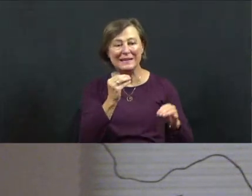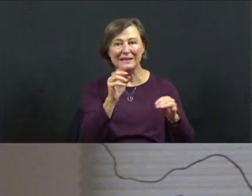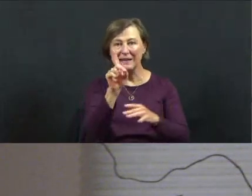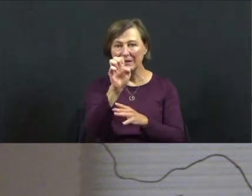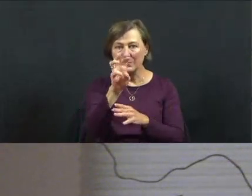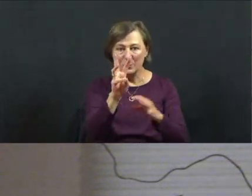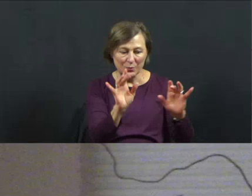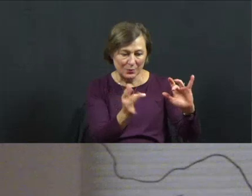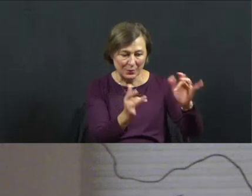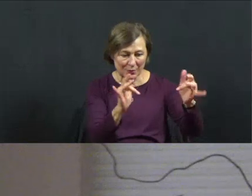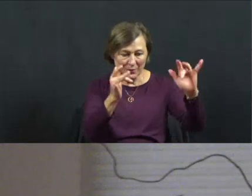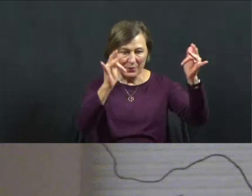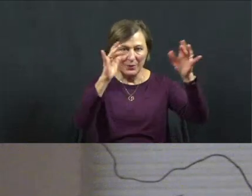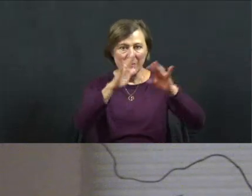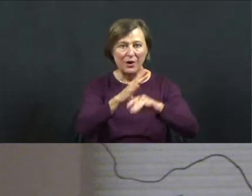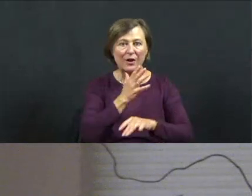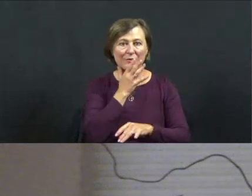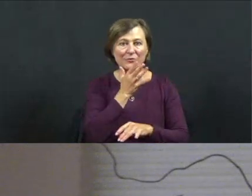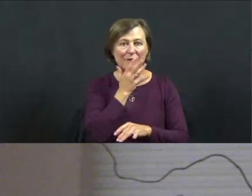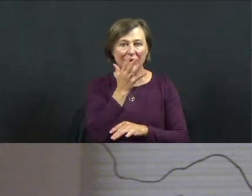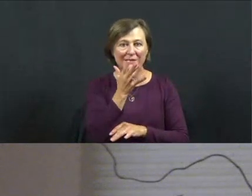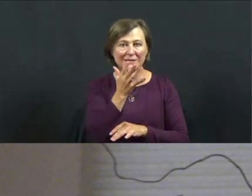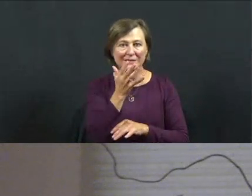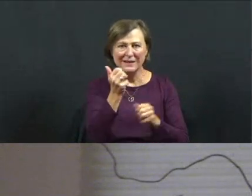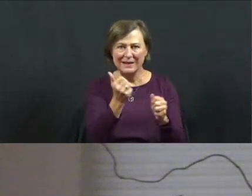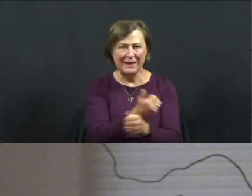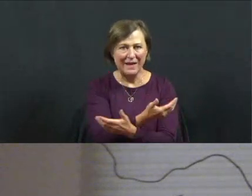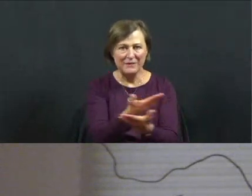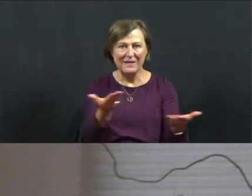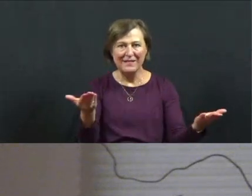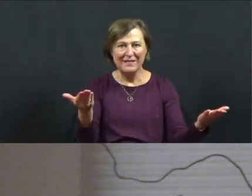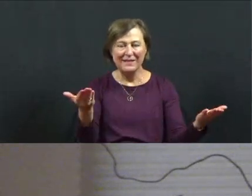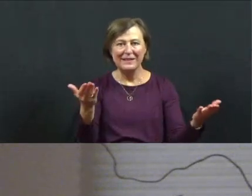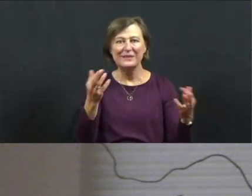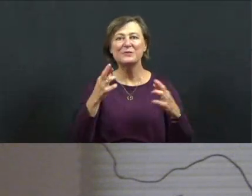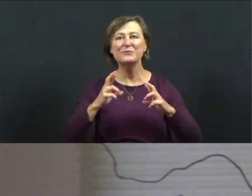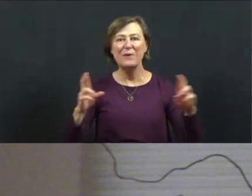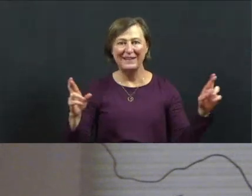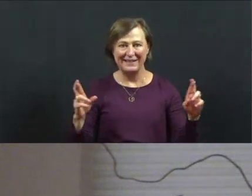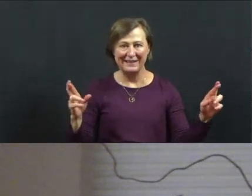Everything was ready. May all beings benefit."